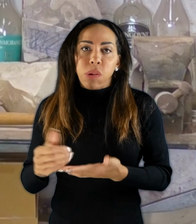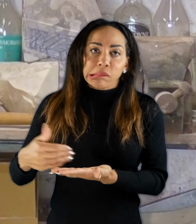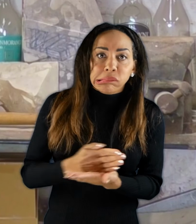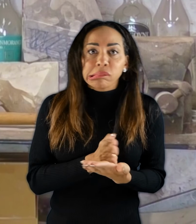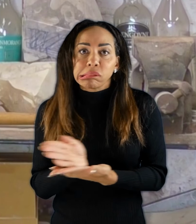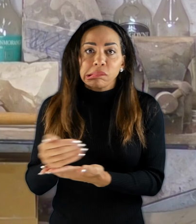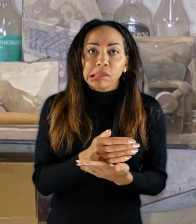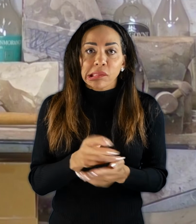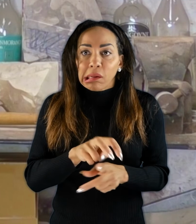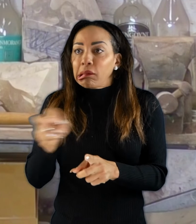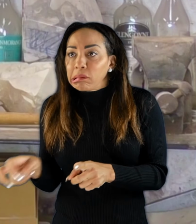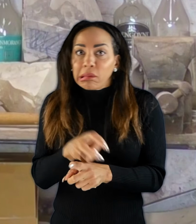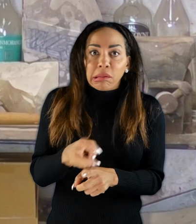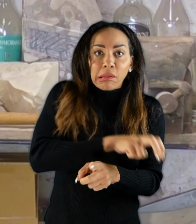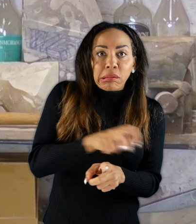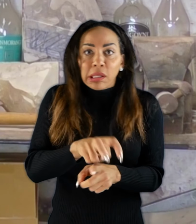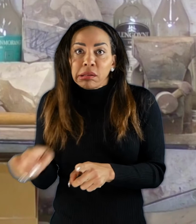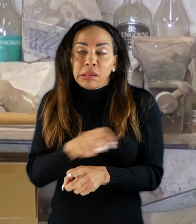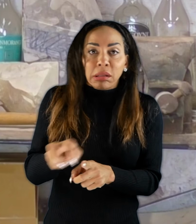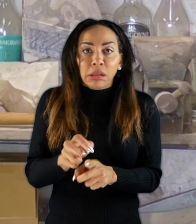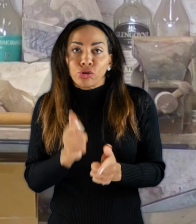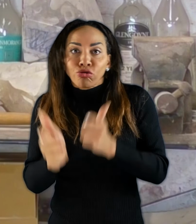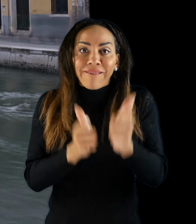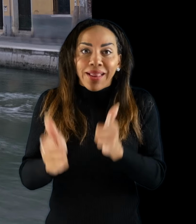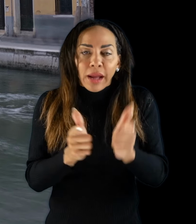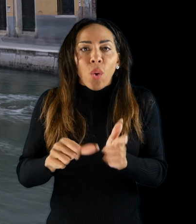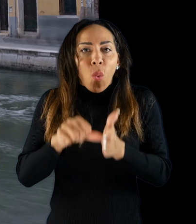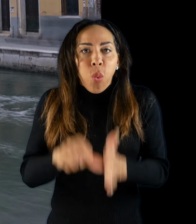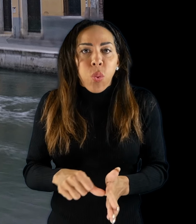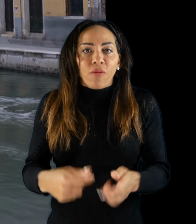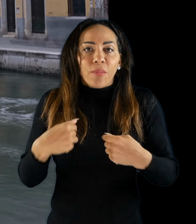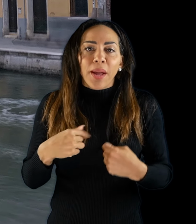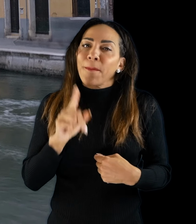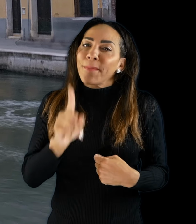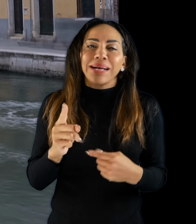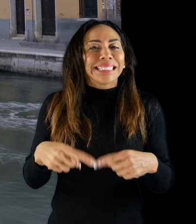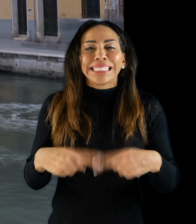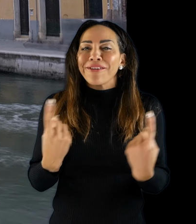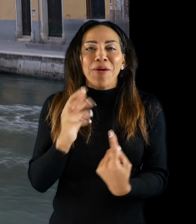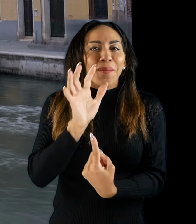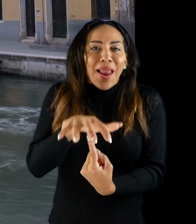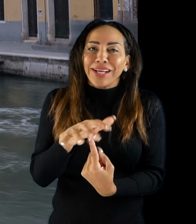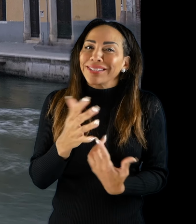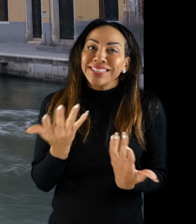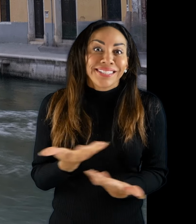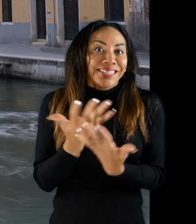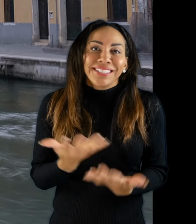and off vaporetto and traveling around. But it's just a different place. It's just a kind of unique